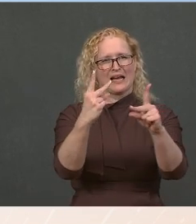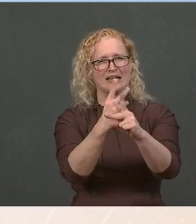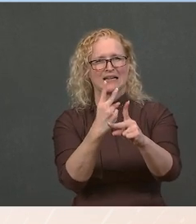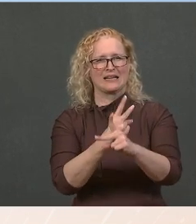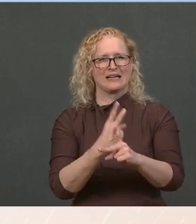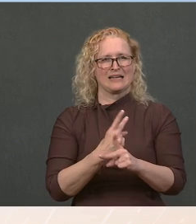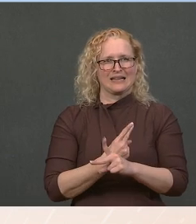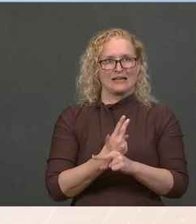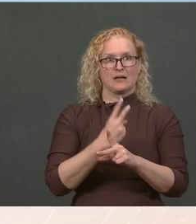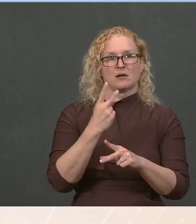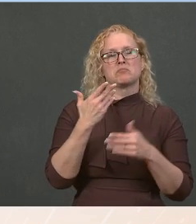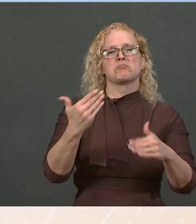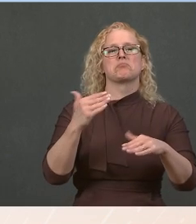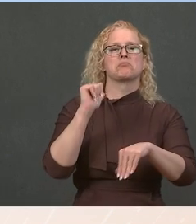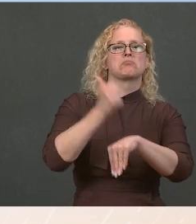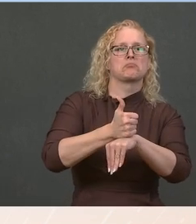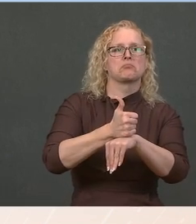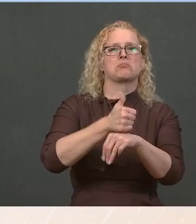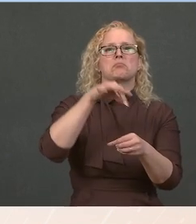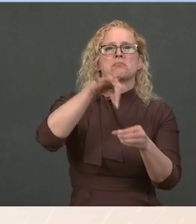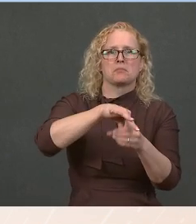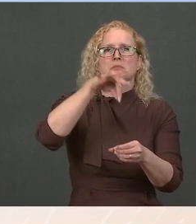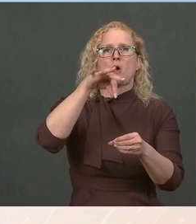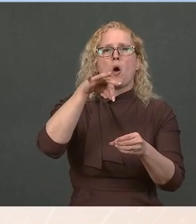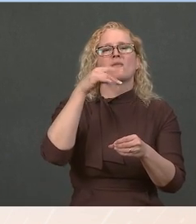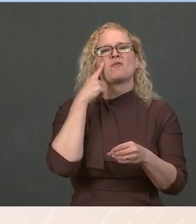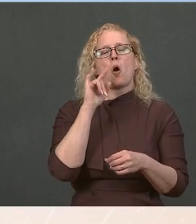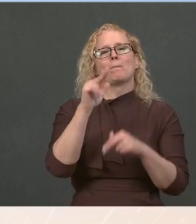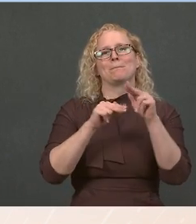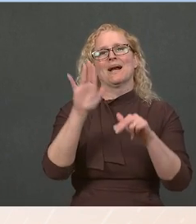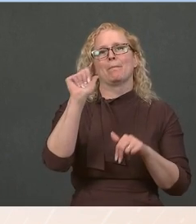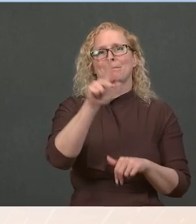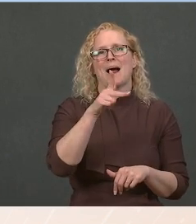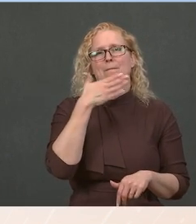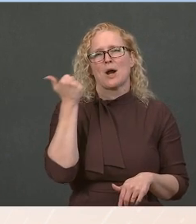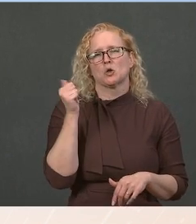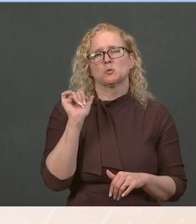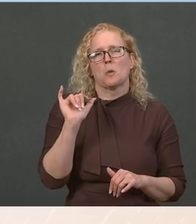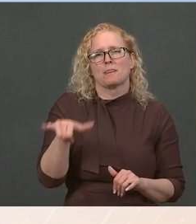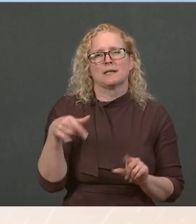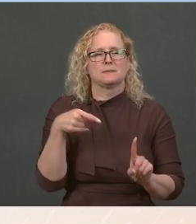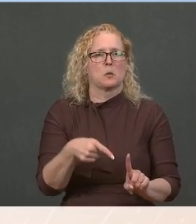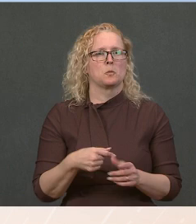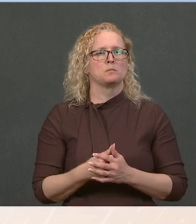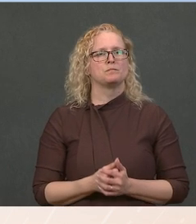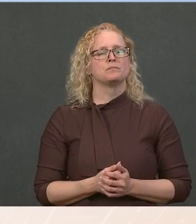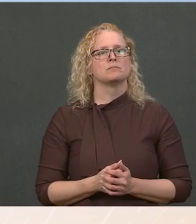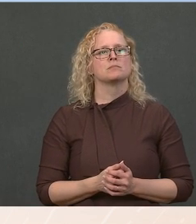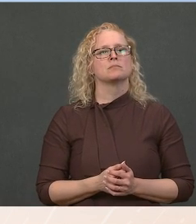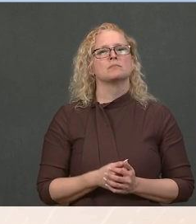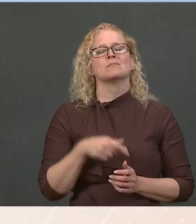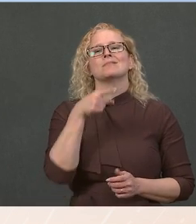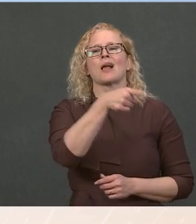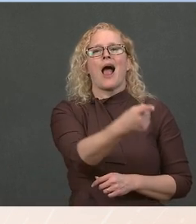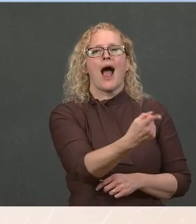The Press: If -- moving forward, if we see the agenda pass -- advance today or in the days to come -- just what's the White House strategy